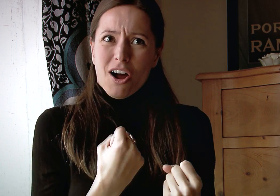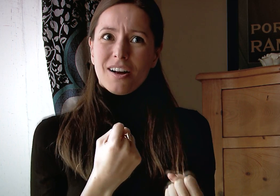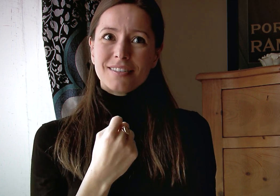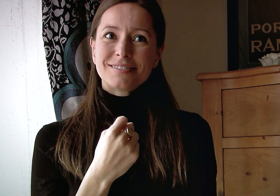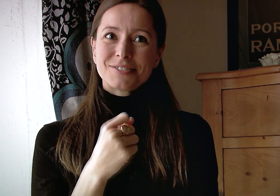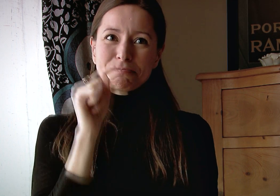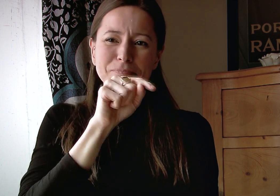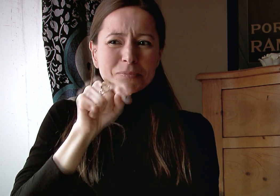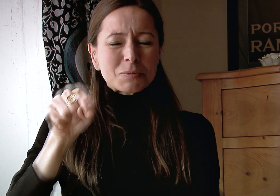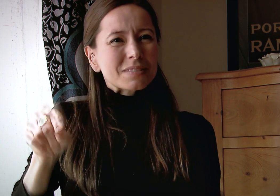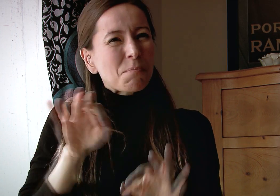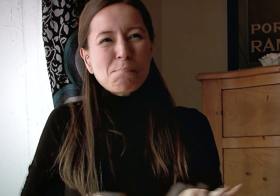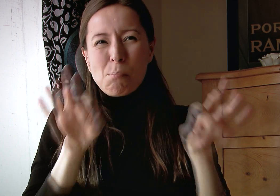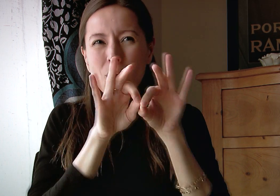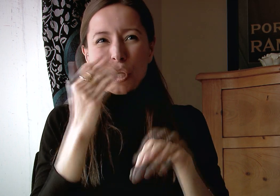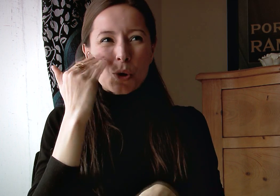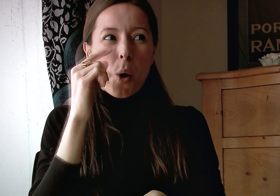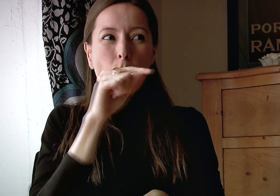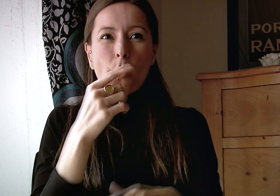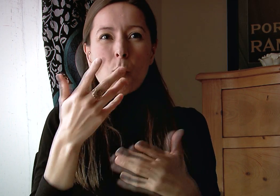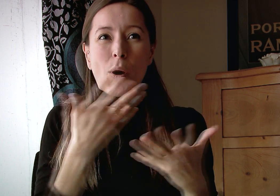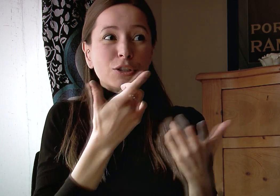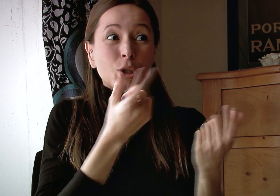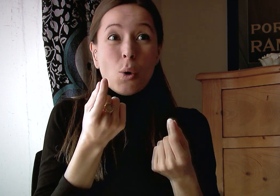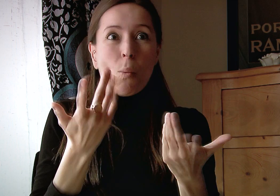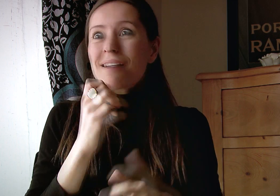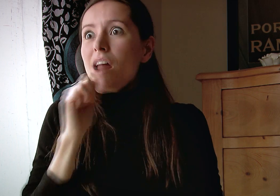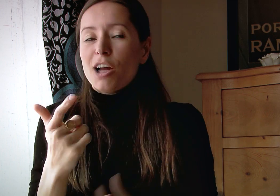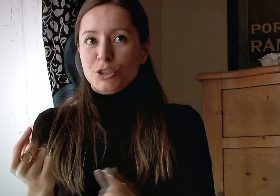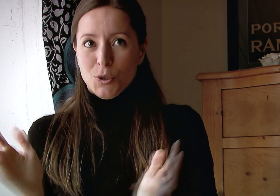It is important to know what to and what not to do.